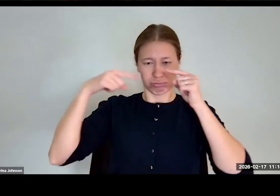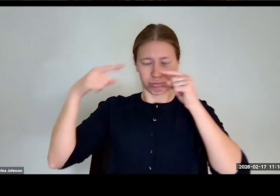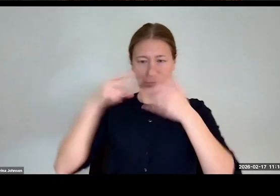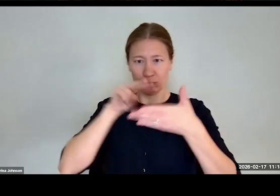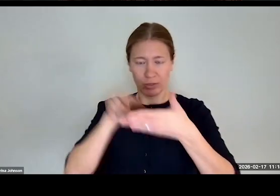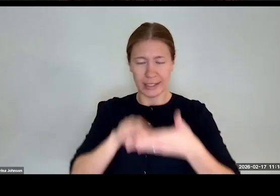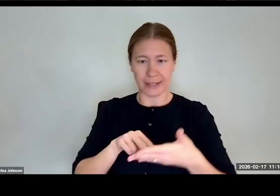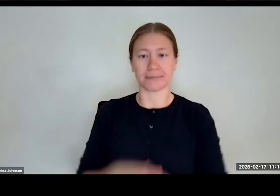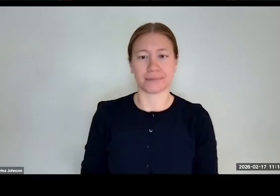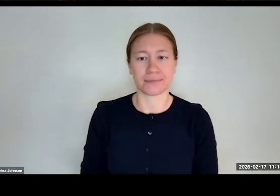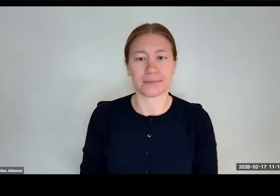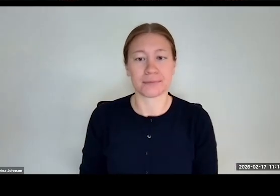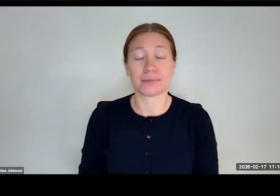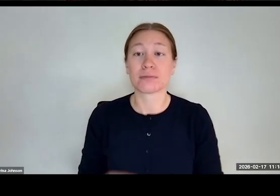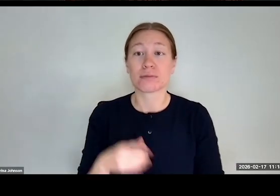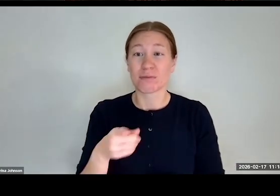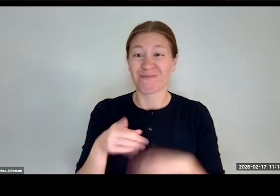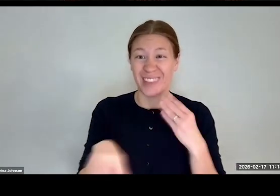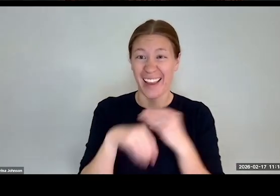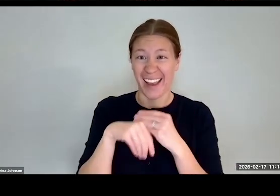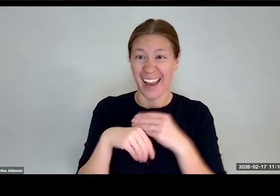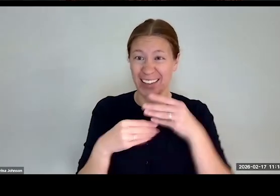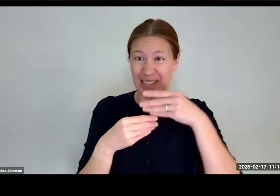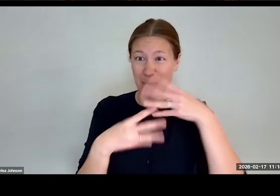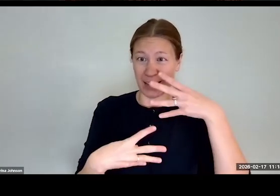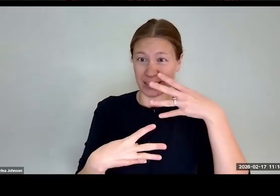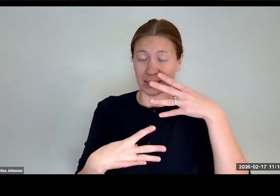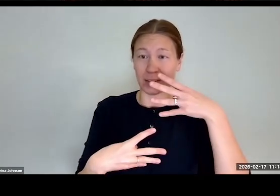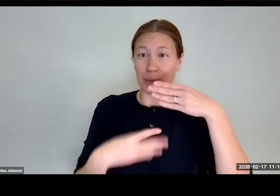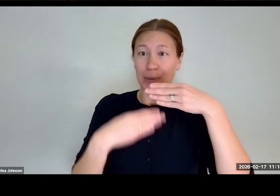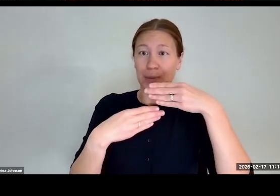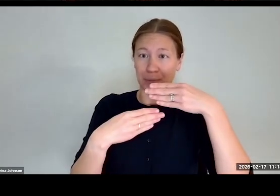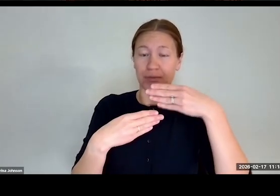Make sure that you're adding space between your paragraphs using built-in spacing functions